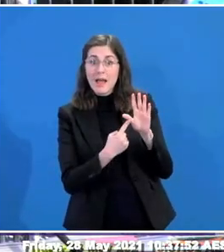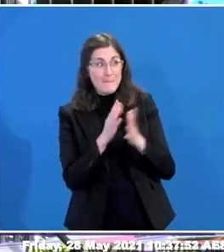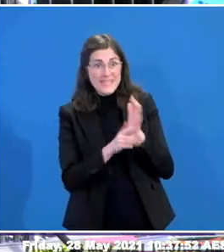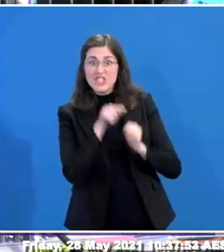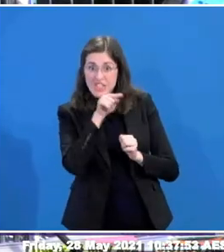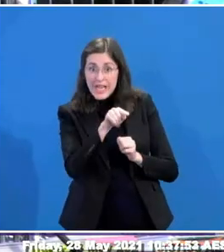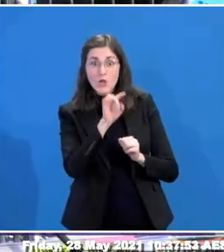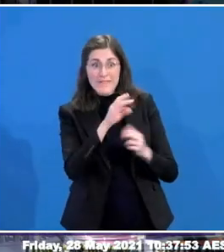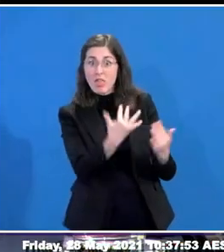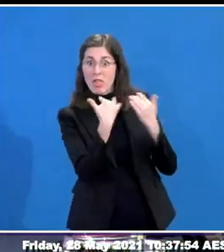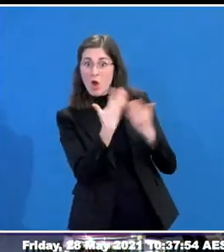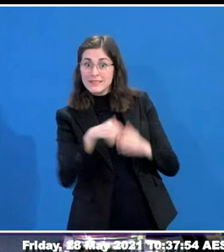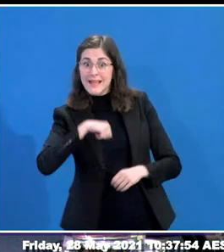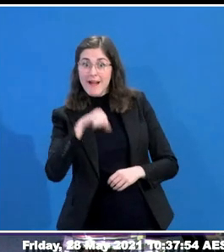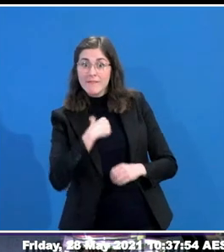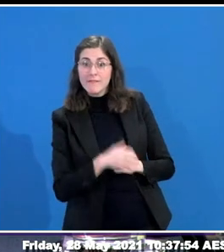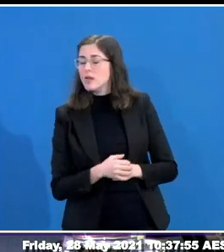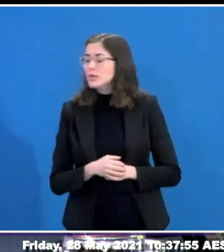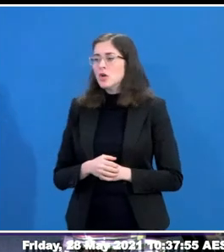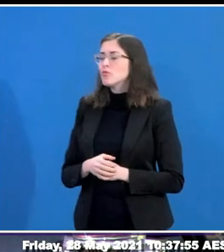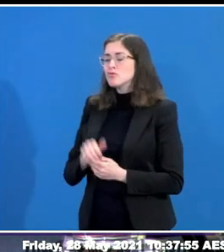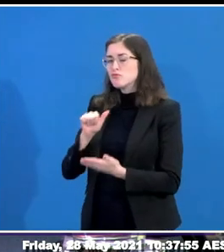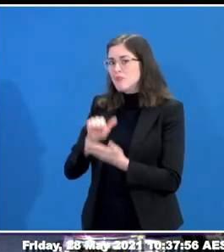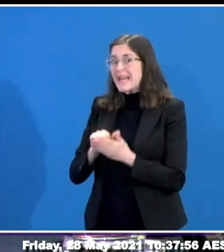No, it's not, it is totally inappropriate behaviour by SP1.